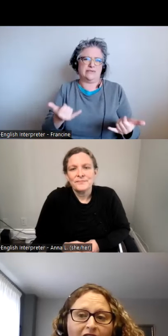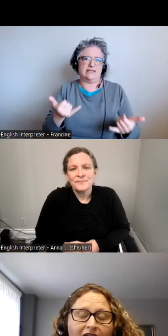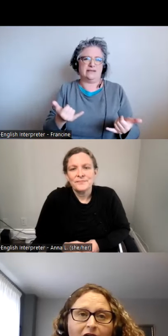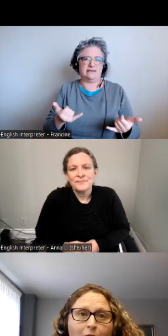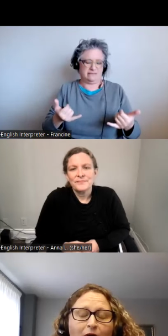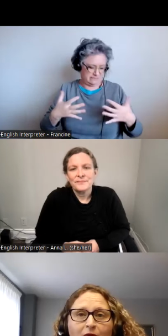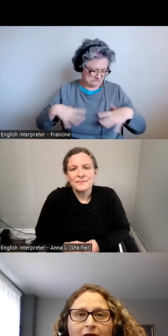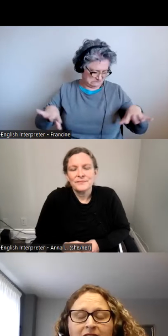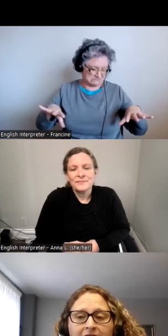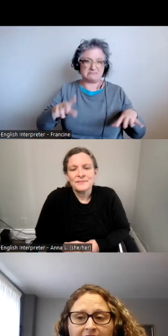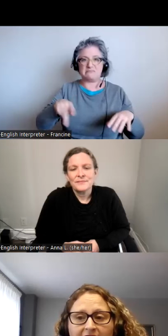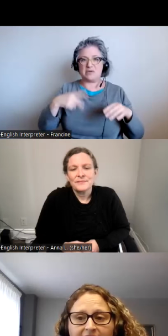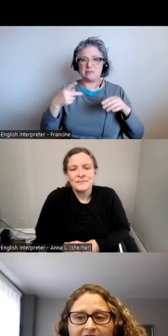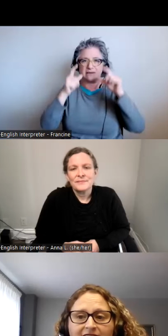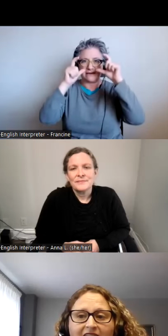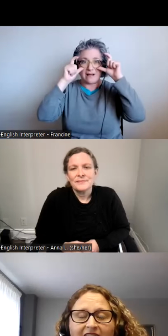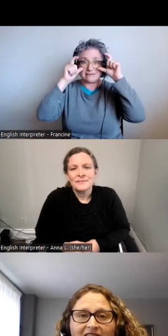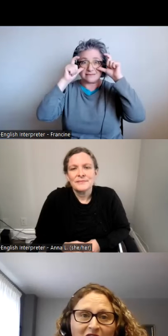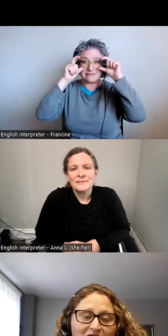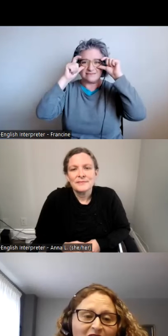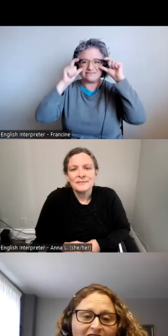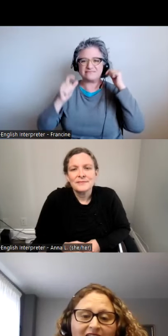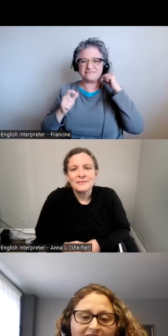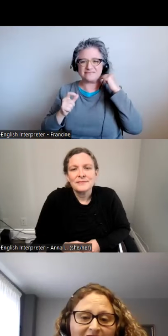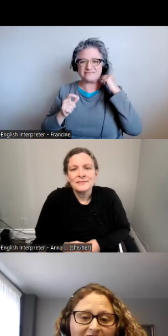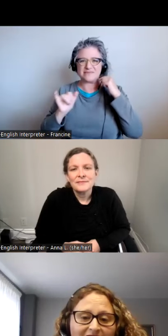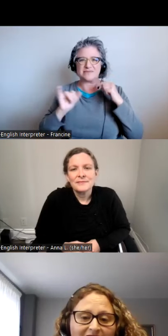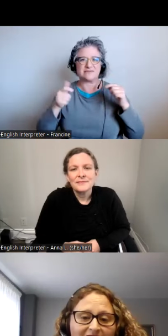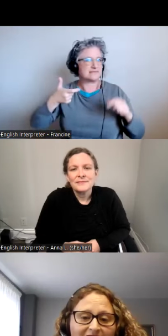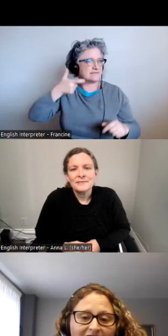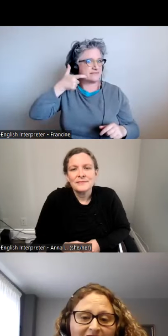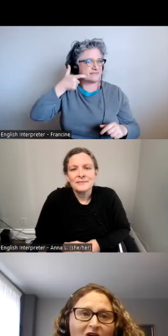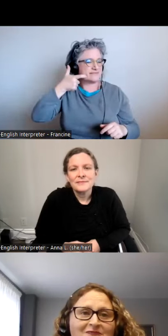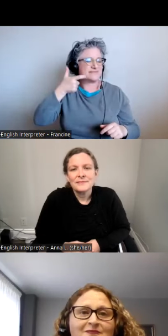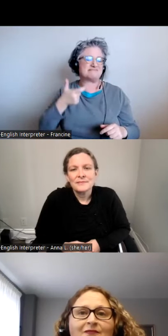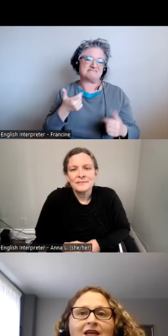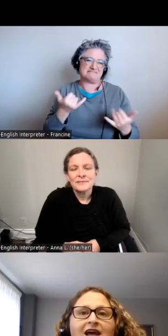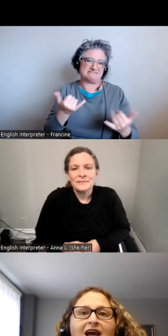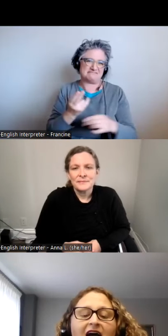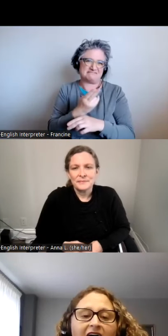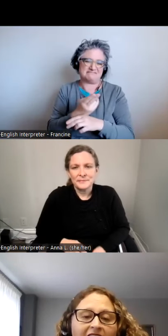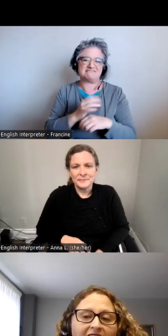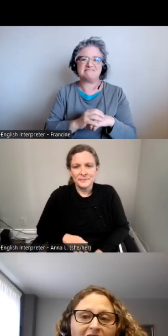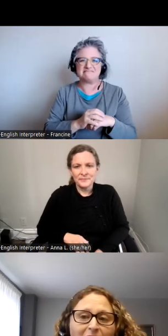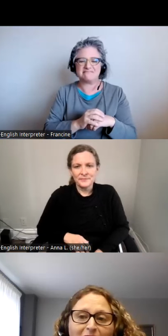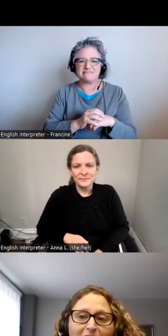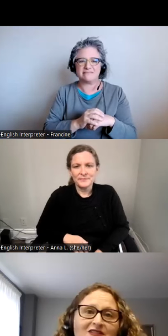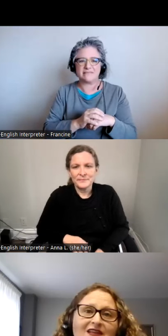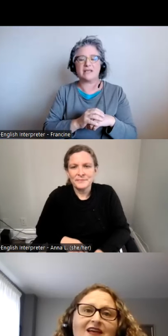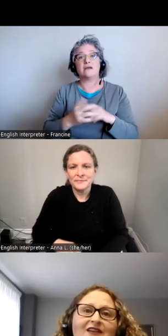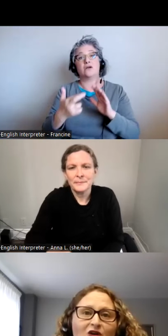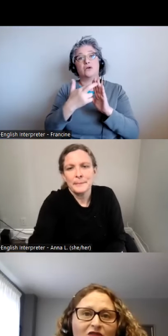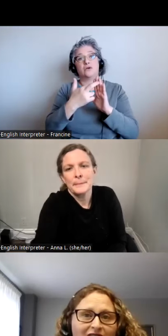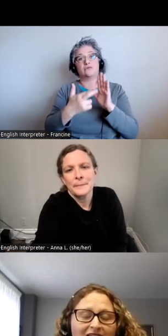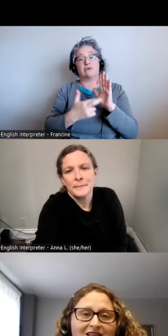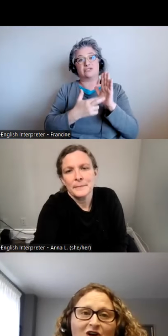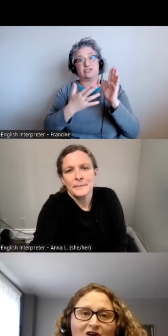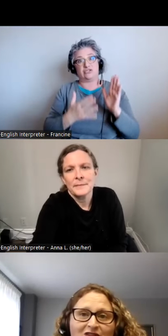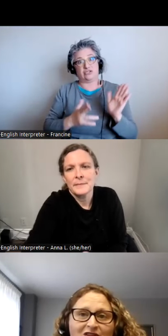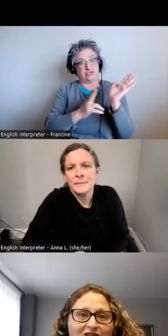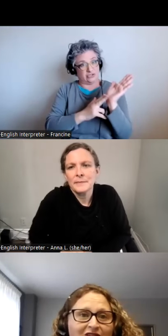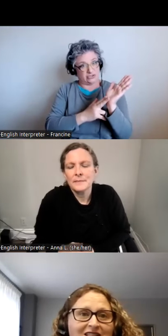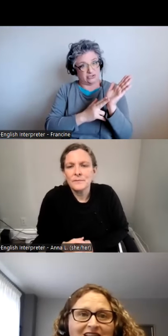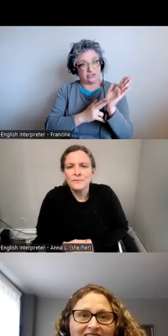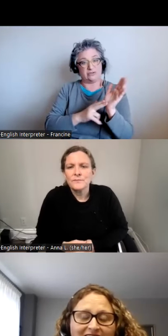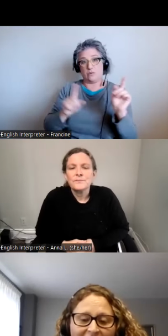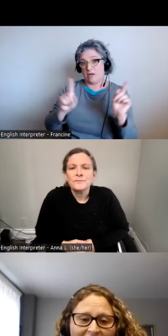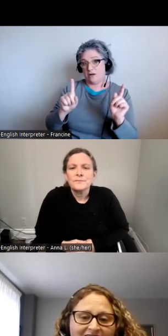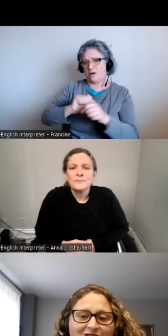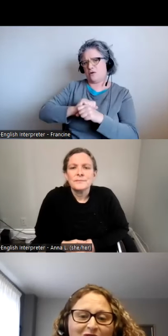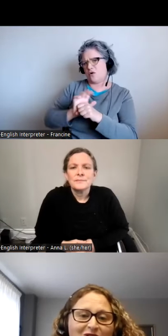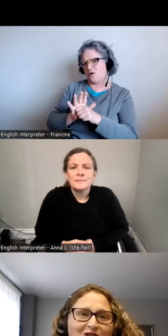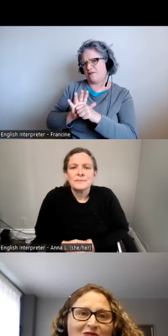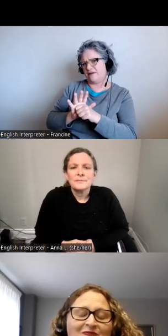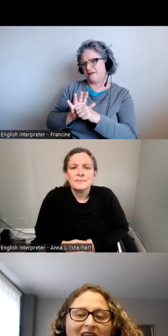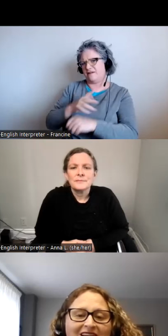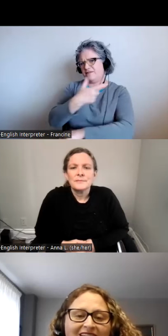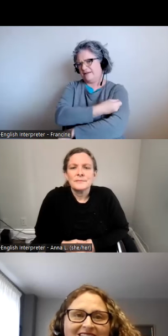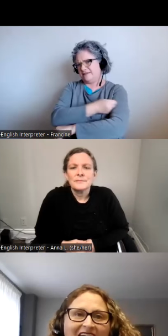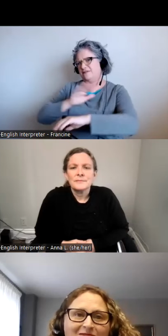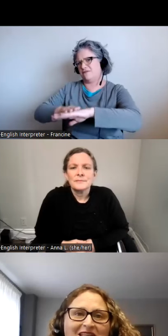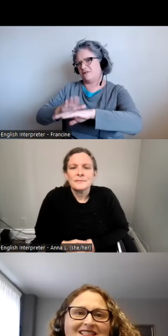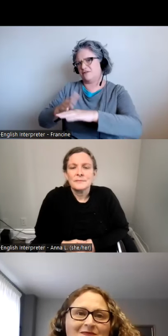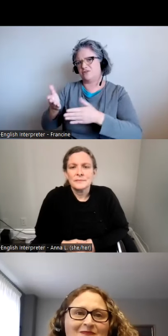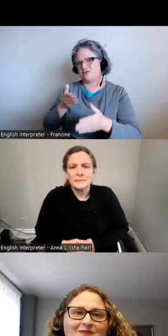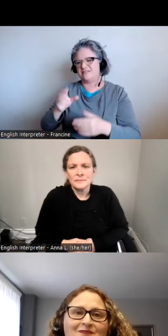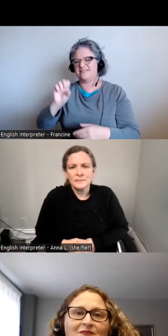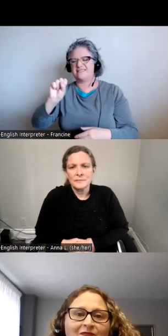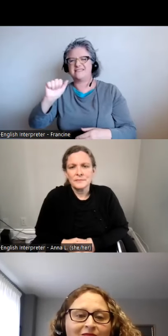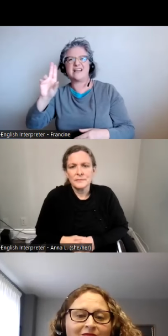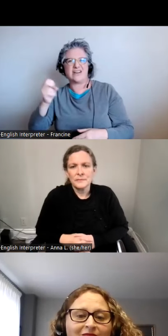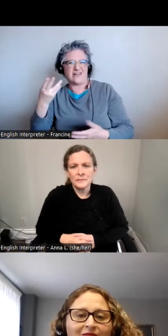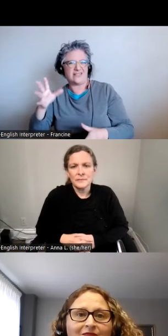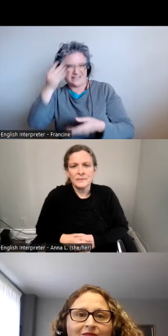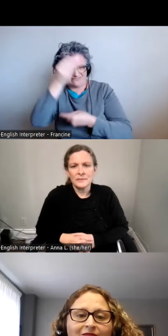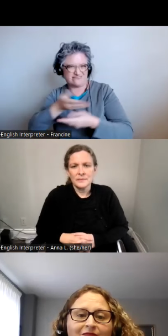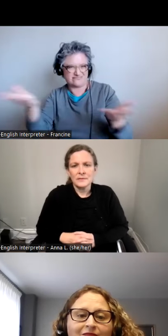For me, I guess. my name is Alison Boyce, and my pronouns are she and her I am a 43 year old woman I am white, and I do have freckles, I have fairly, long brown curly hair, and I have a blue turtle neck. Sweater.